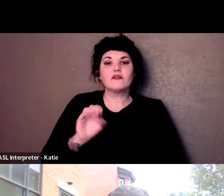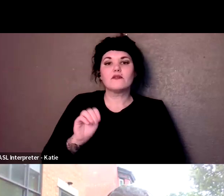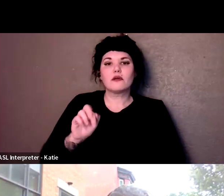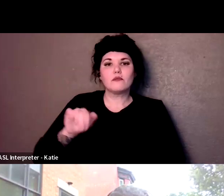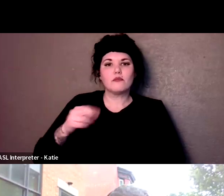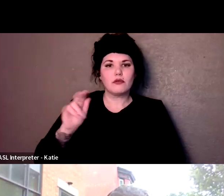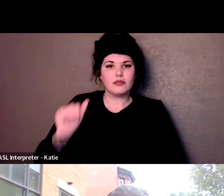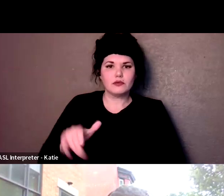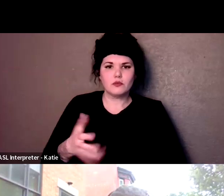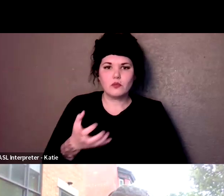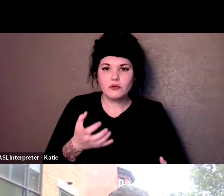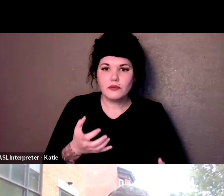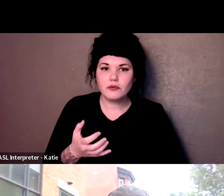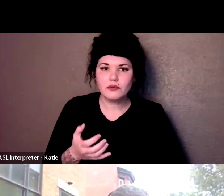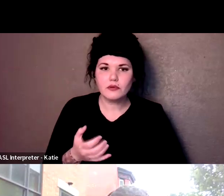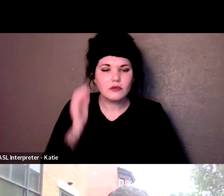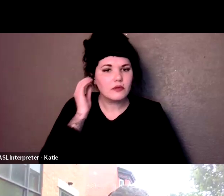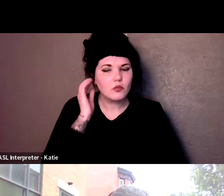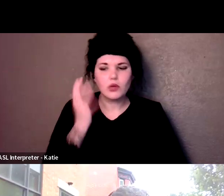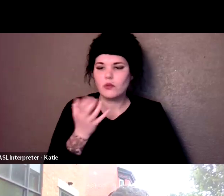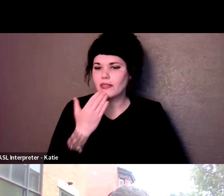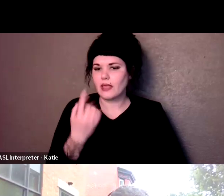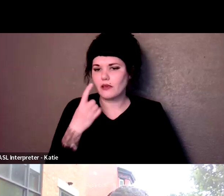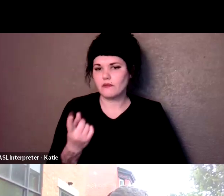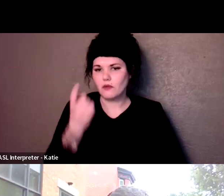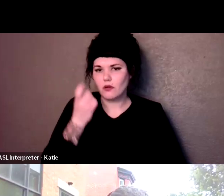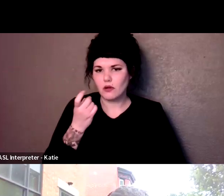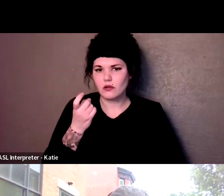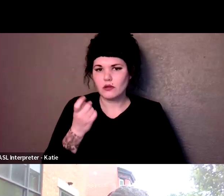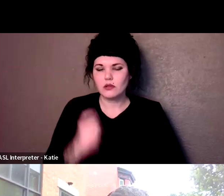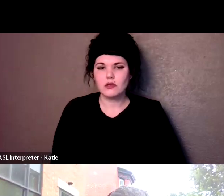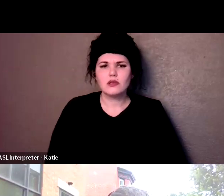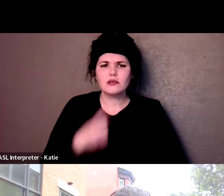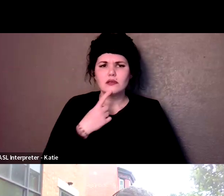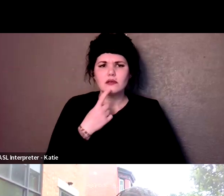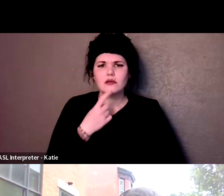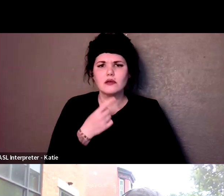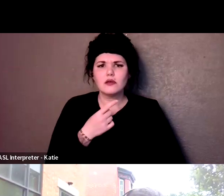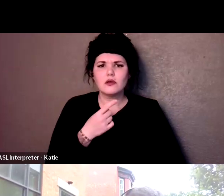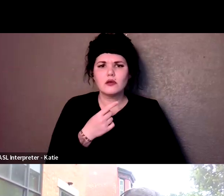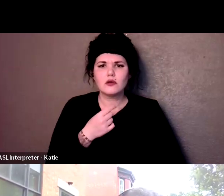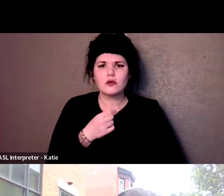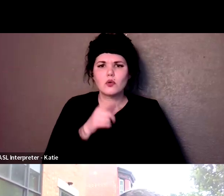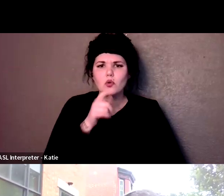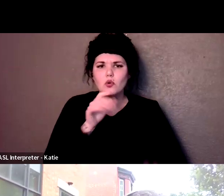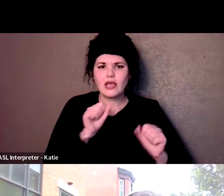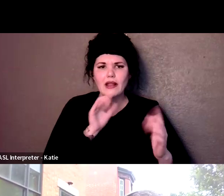is from Martha: "Who can I contact for more information um about mental